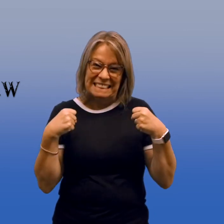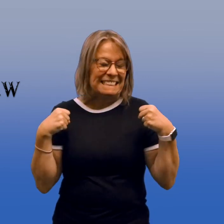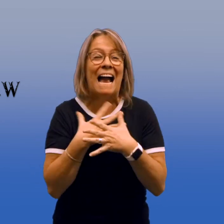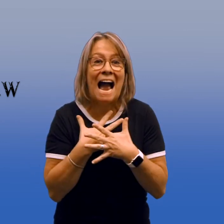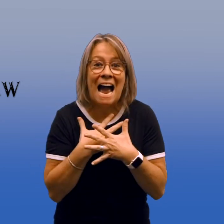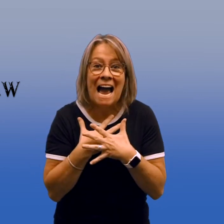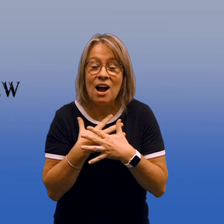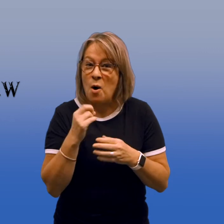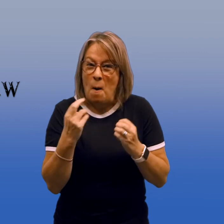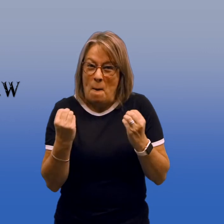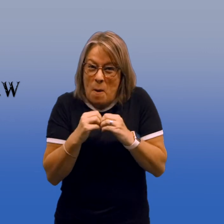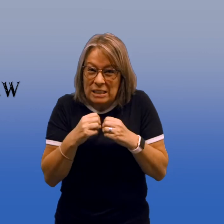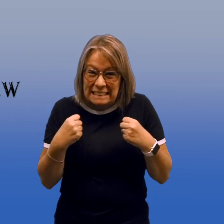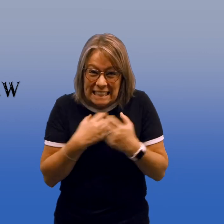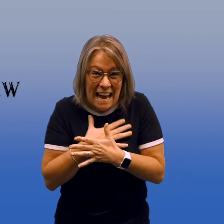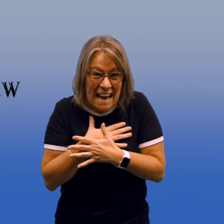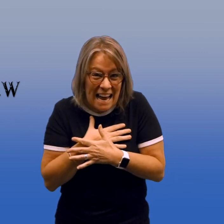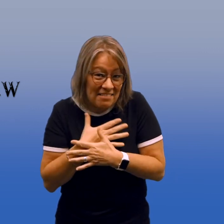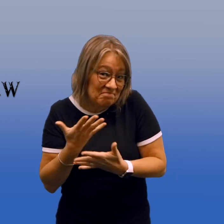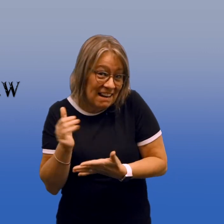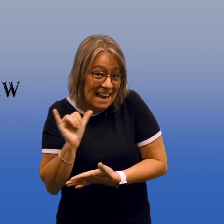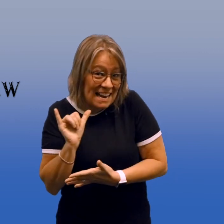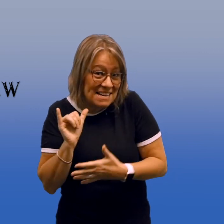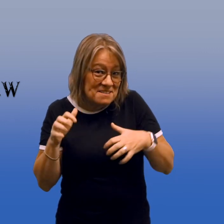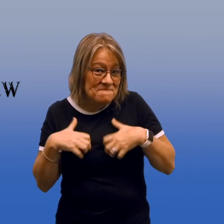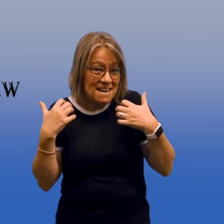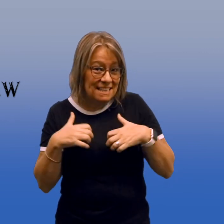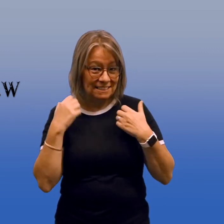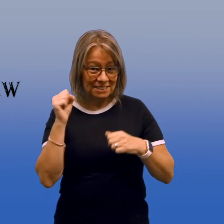Can you make your story as scary as "The Monkey's Paw"?